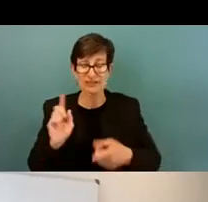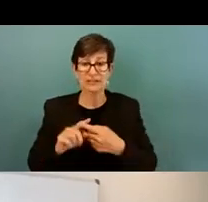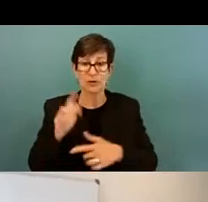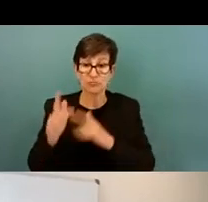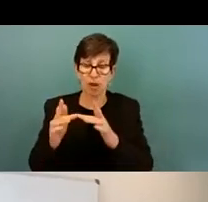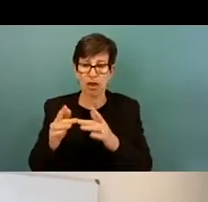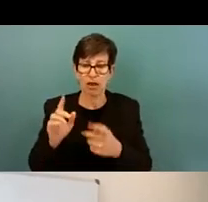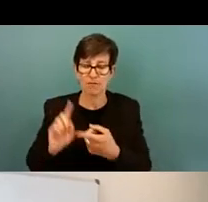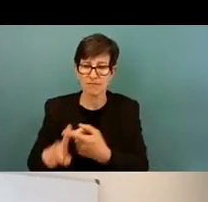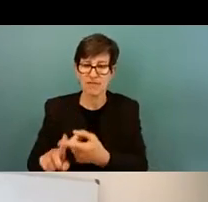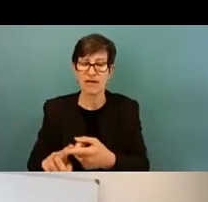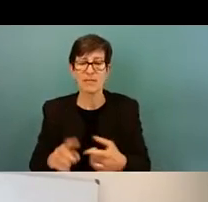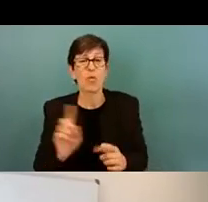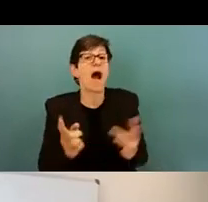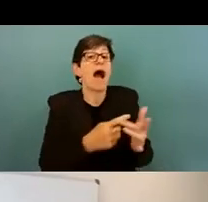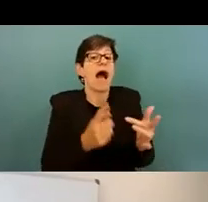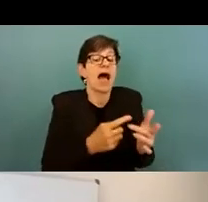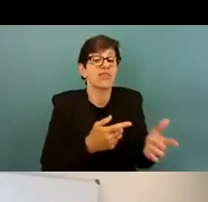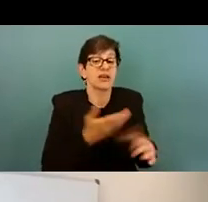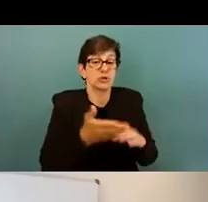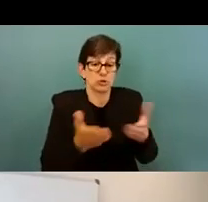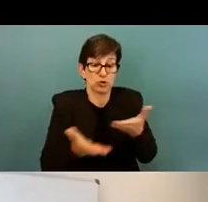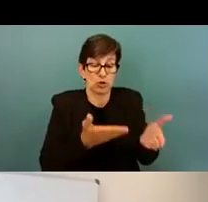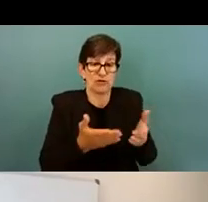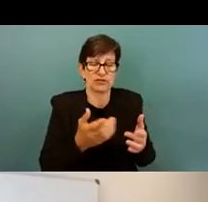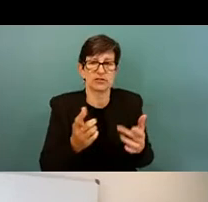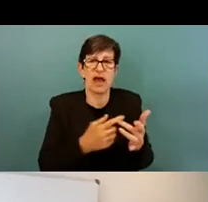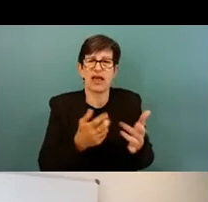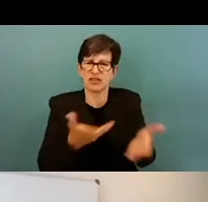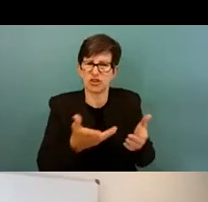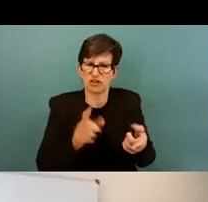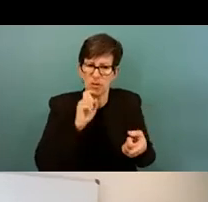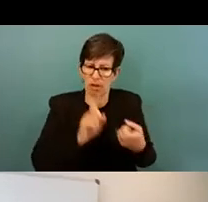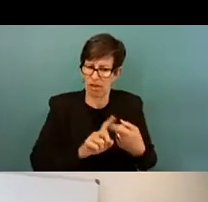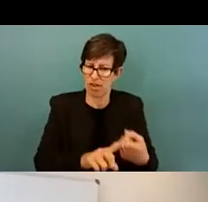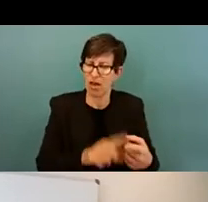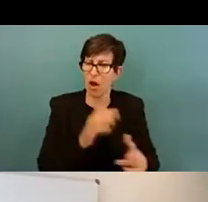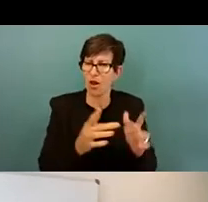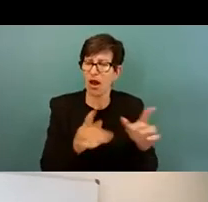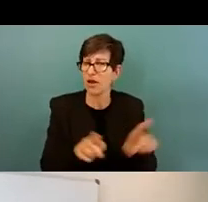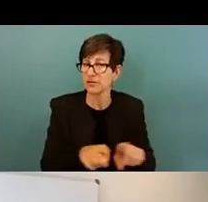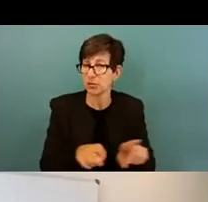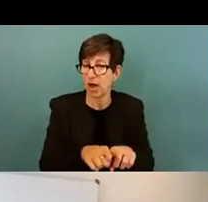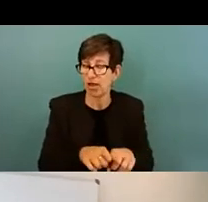And that itself is going to both create, use it or lose it requirements that may leave